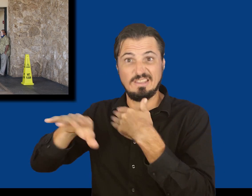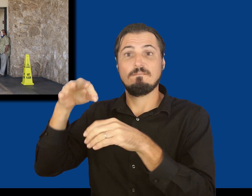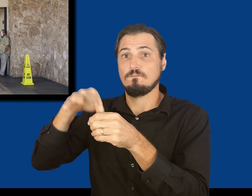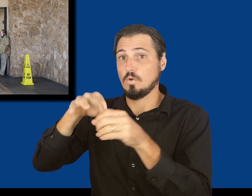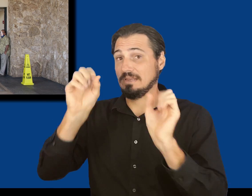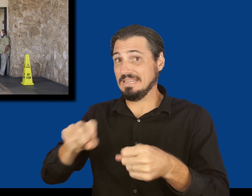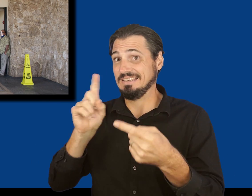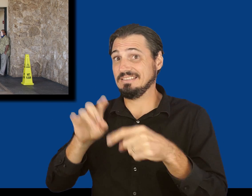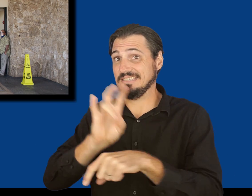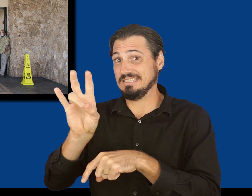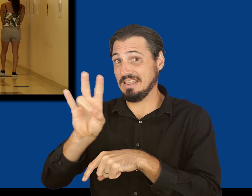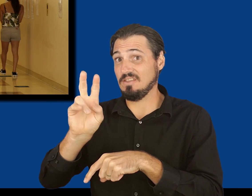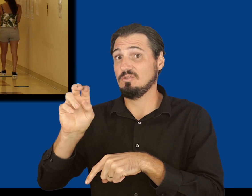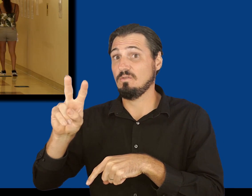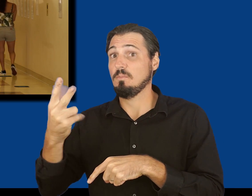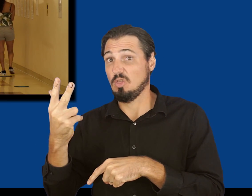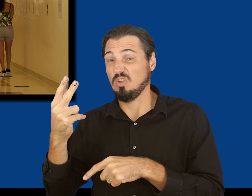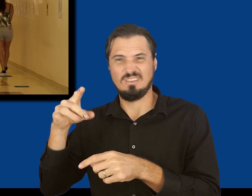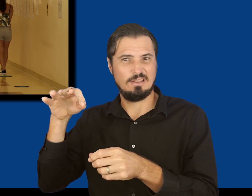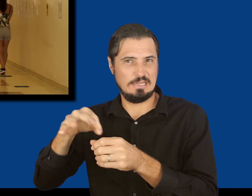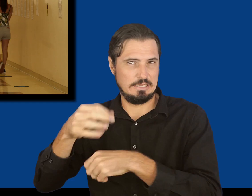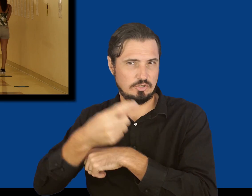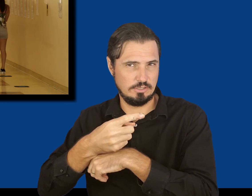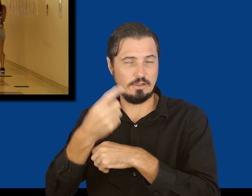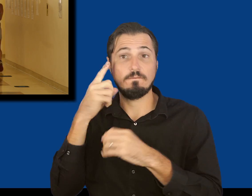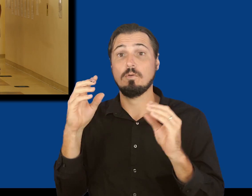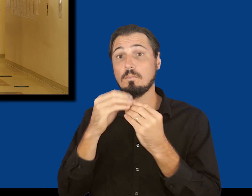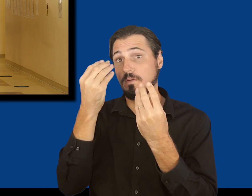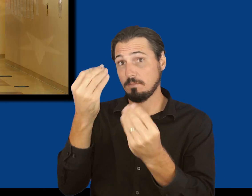On Election Day November 3rd for additional information.